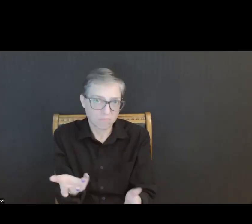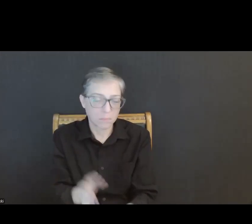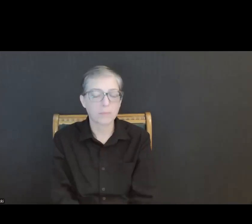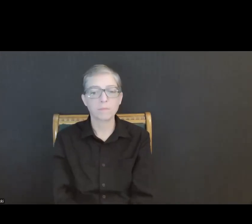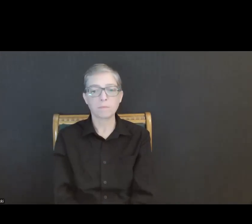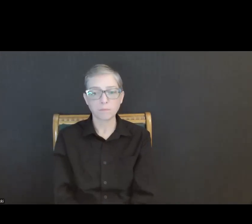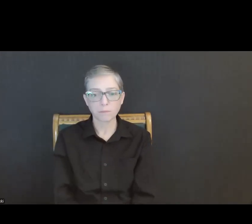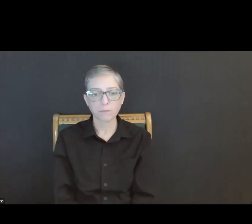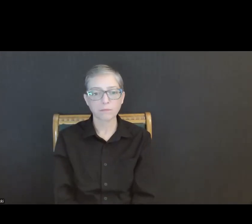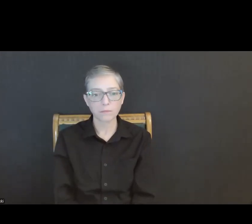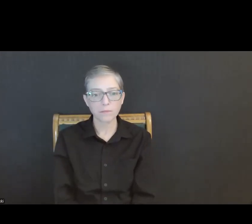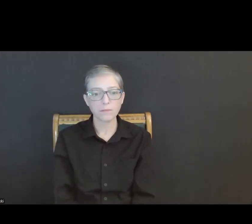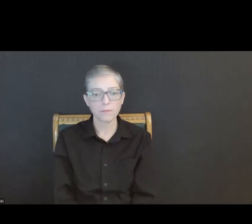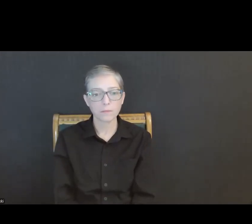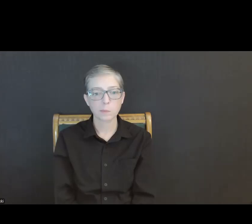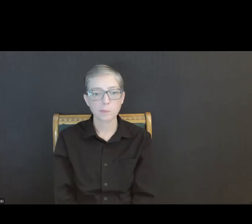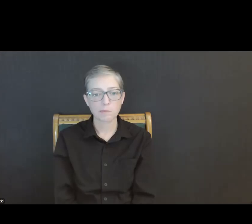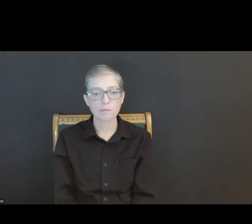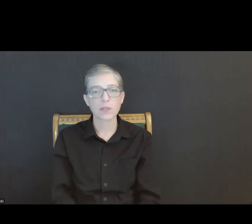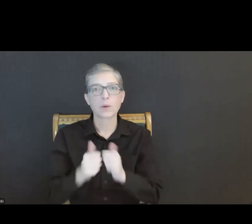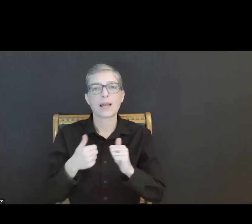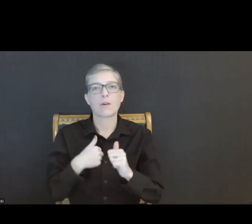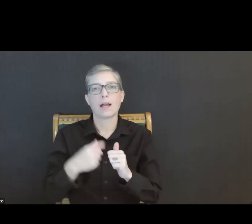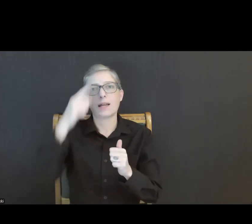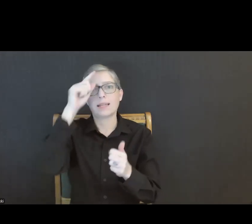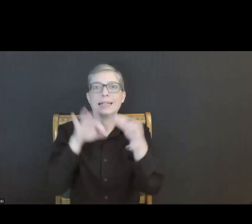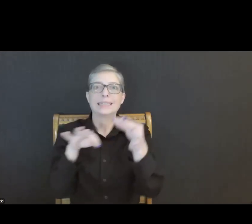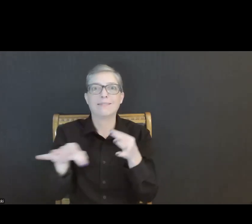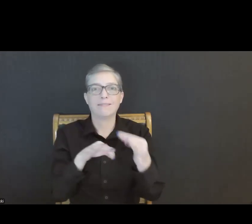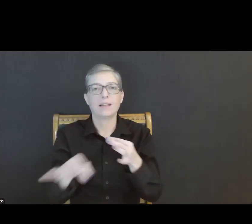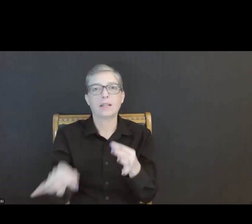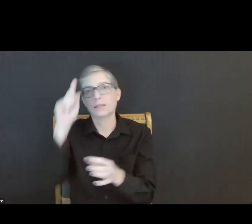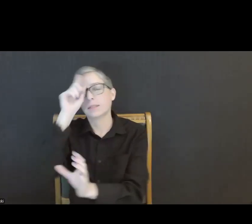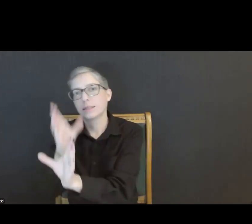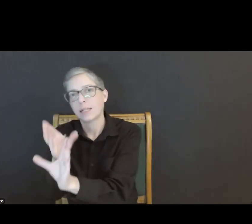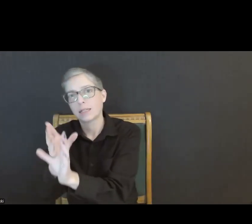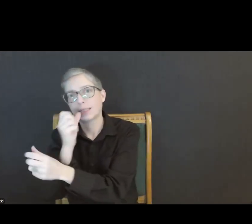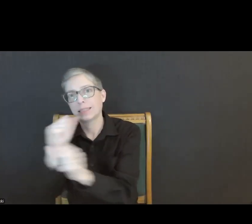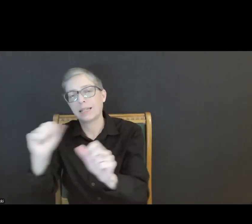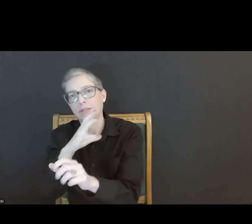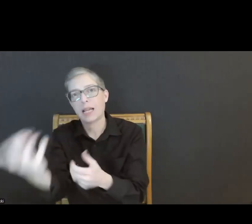of how I'm going to Define um psychological safety and inclusion right so I want to be connecting